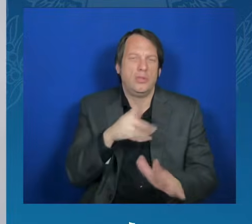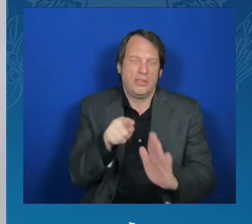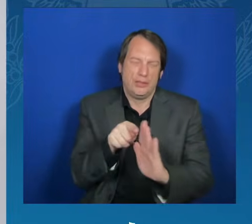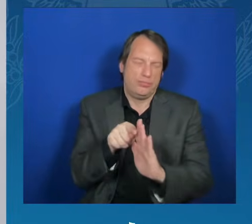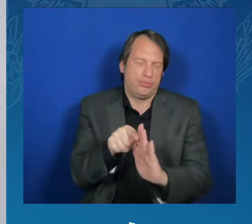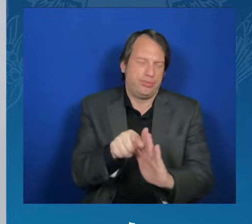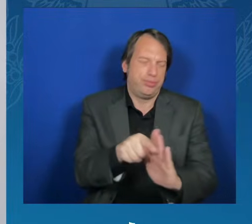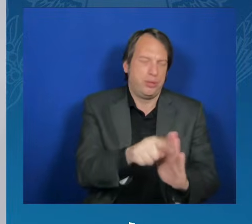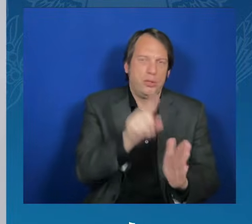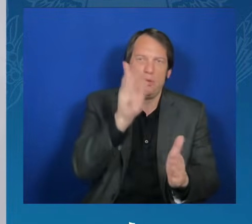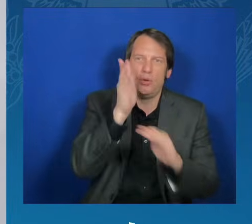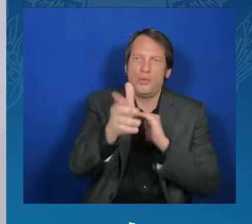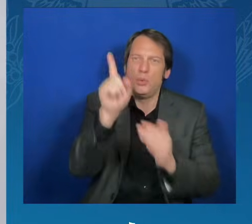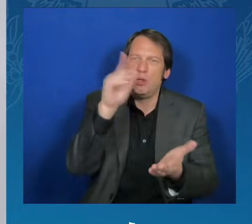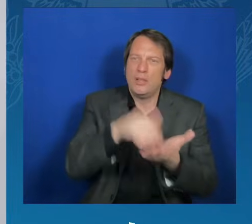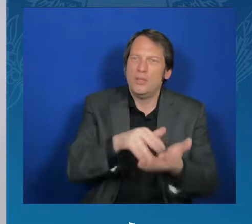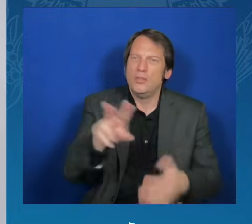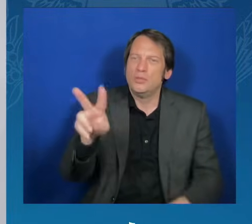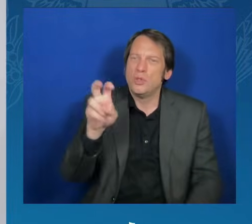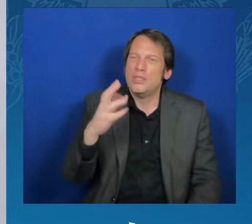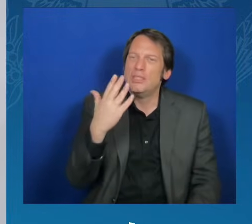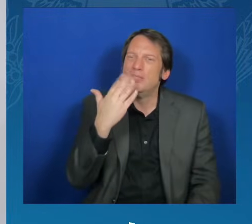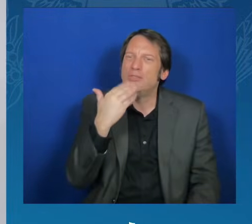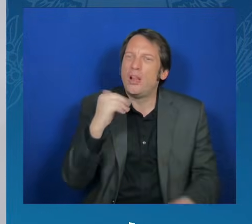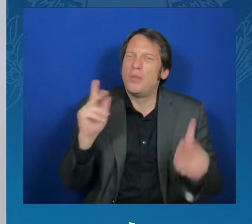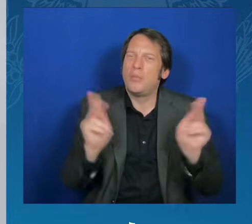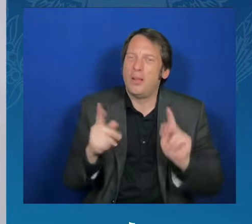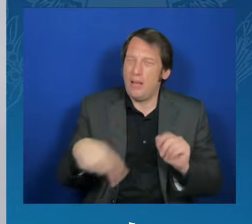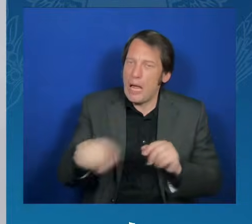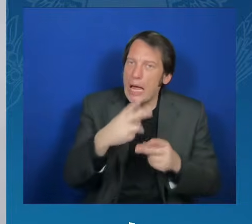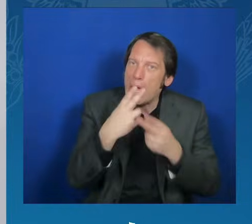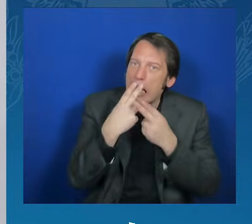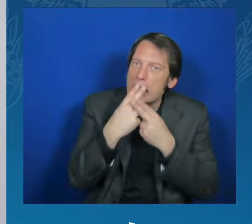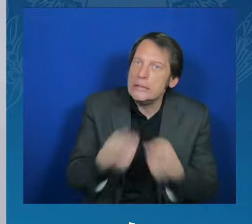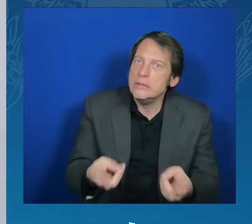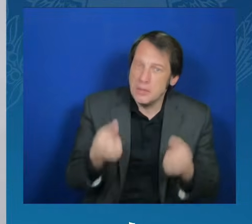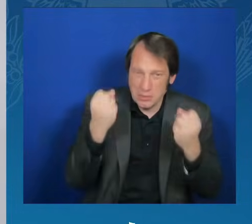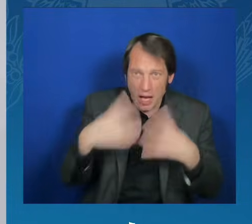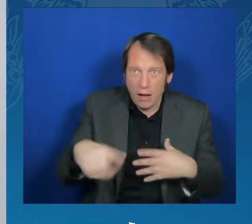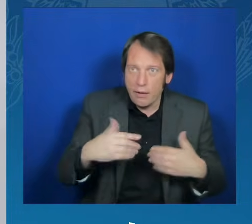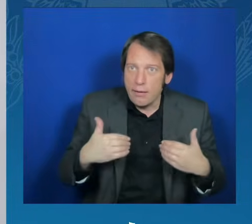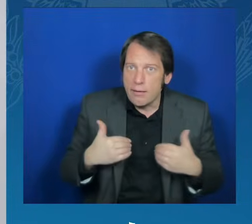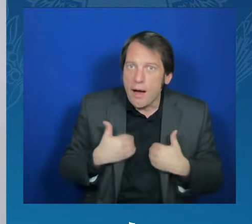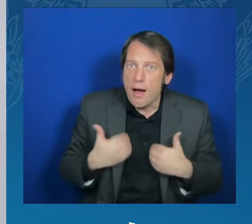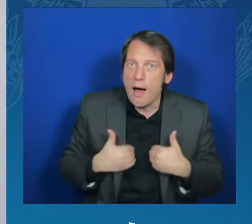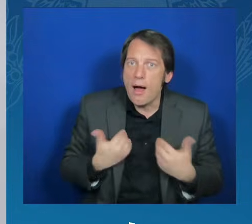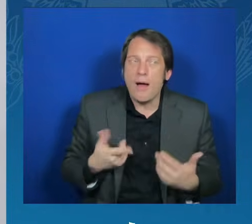who were attending a concert. Women were horribly tortured and raped --